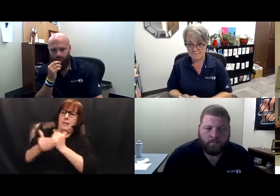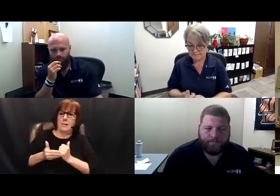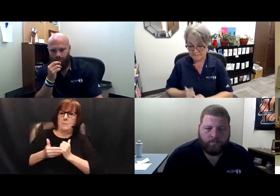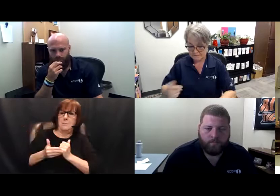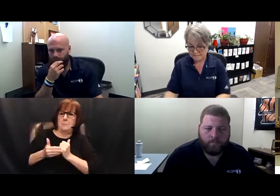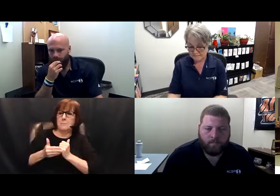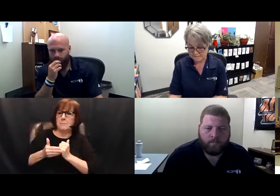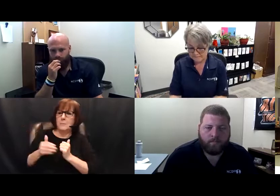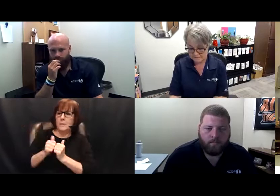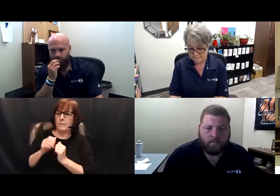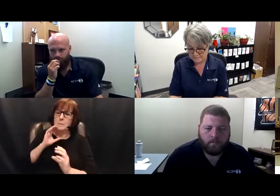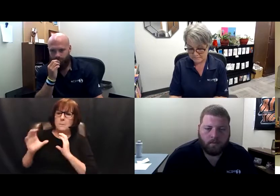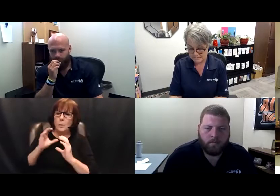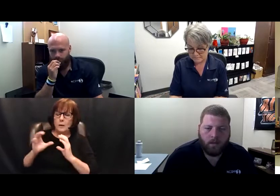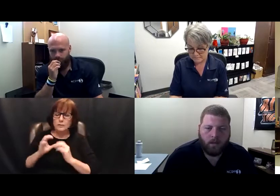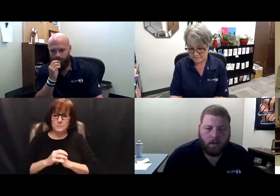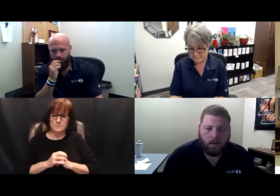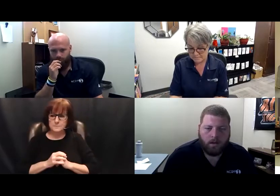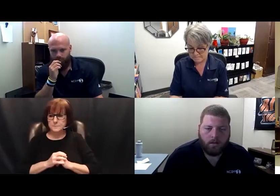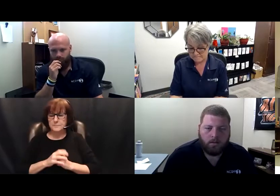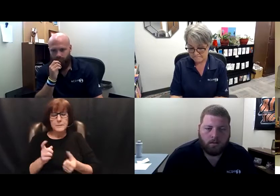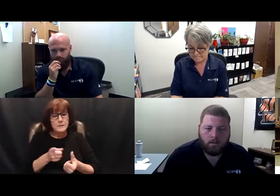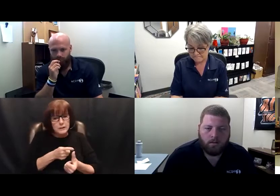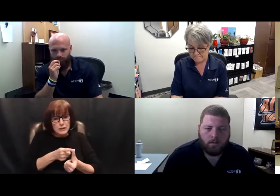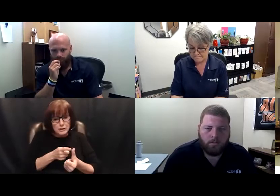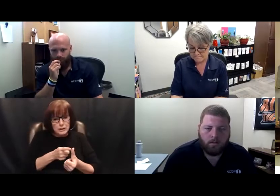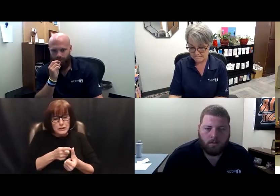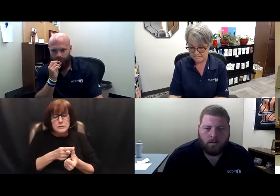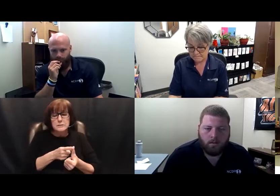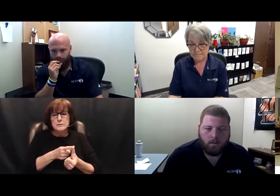communication needs. The first thing that I'd like to say is